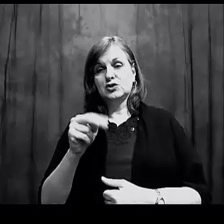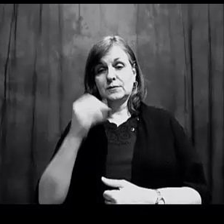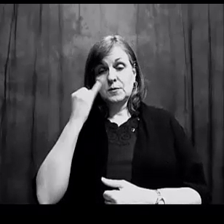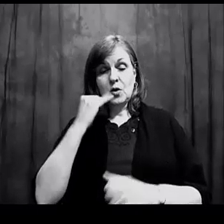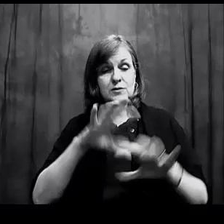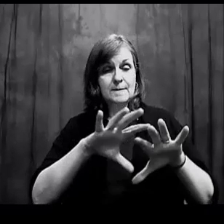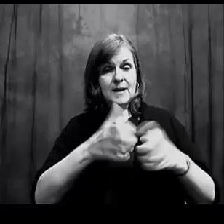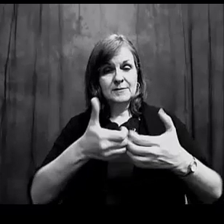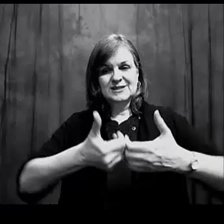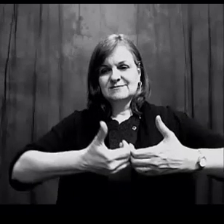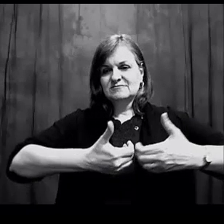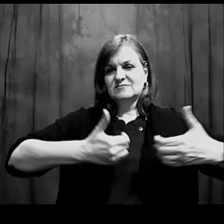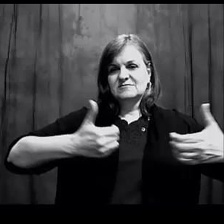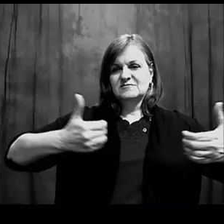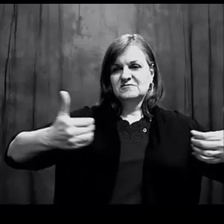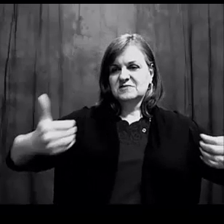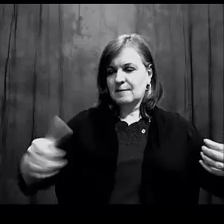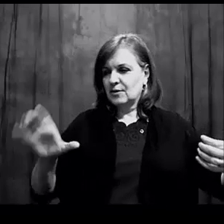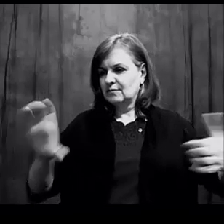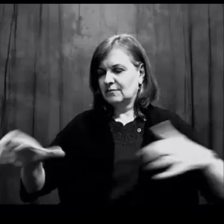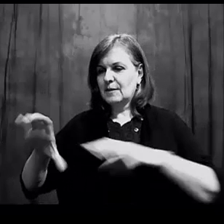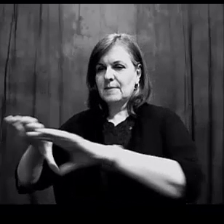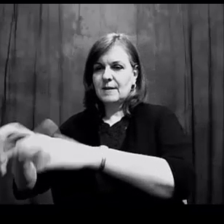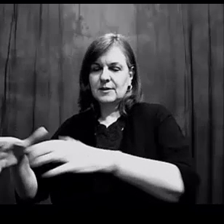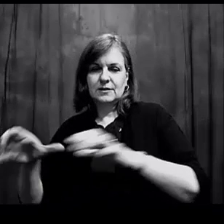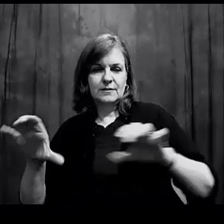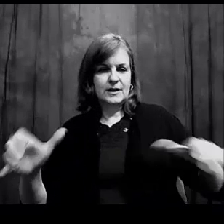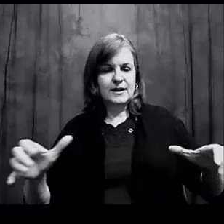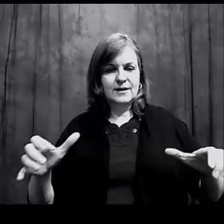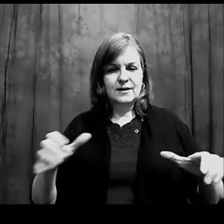if you separated the population by a